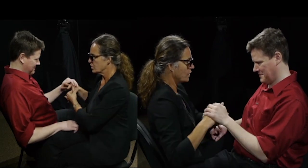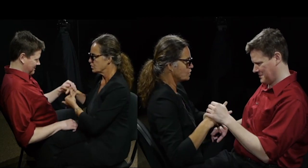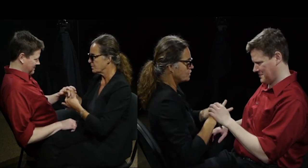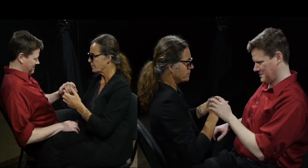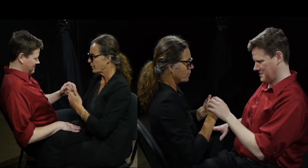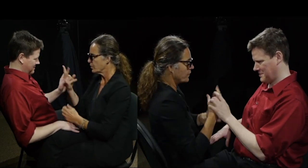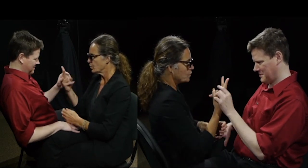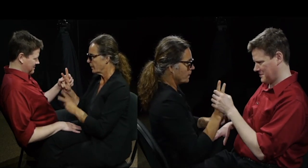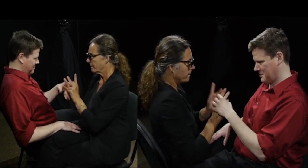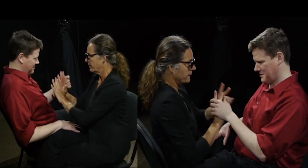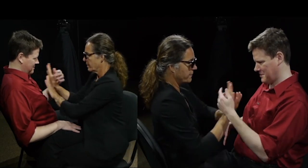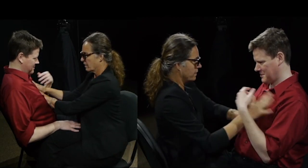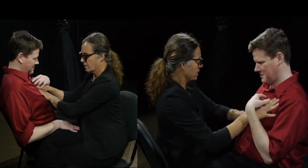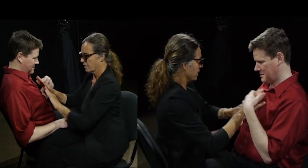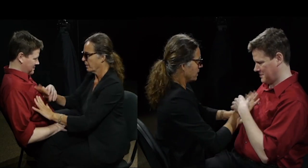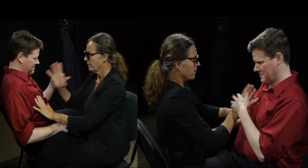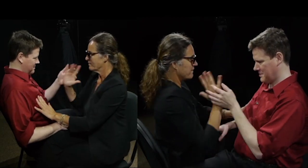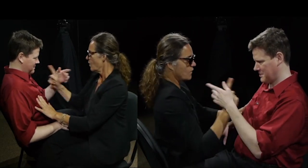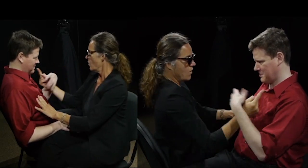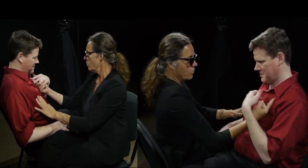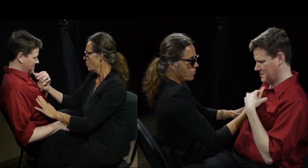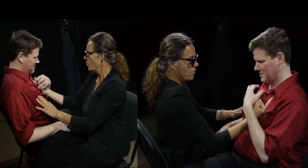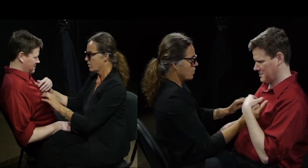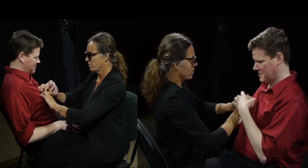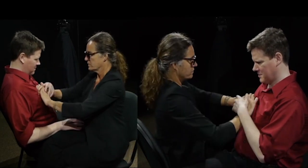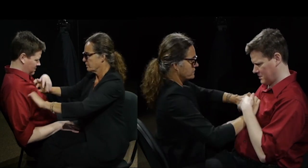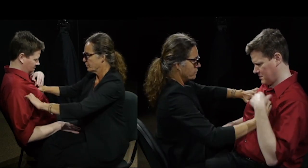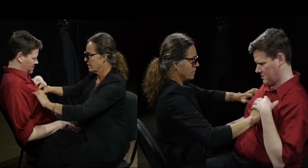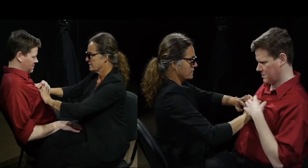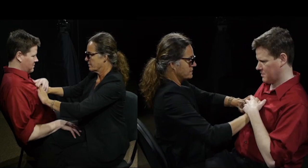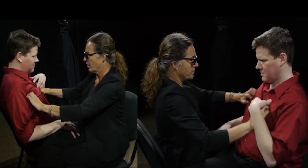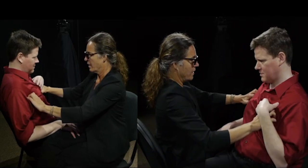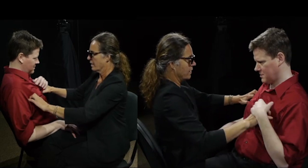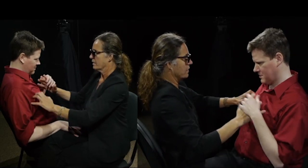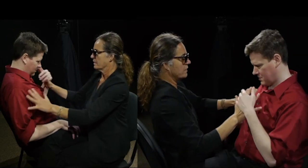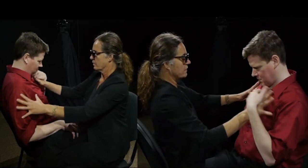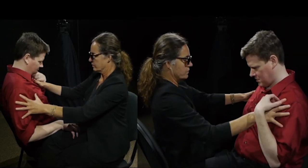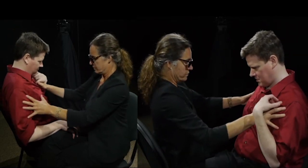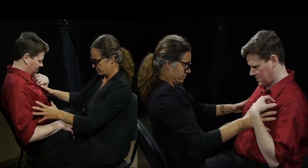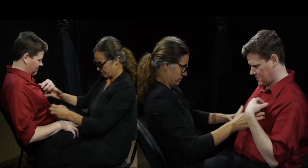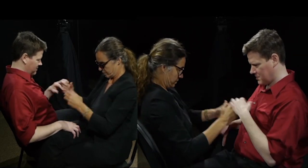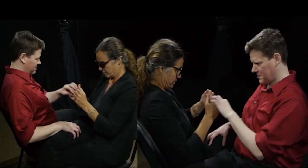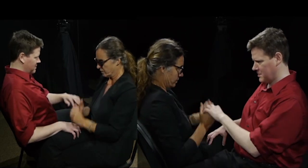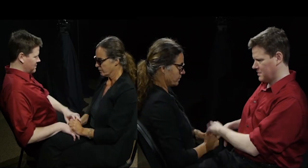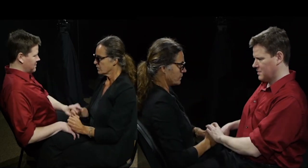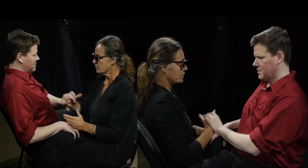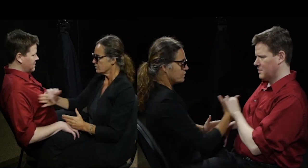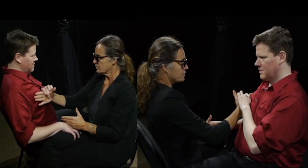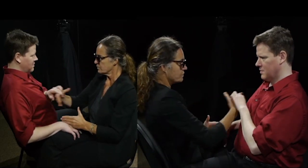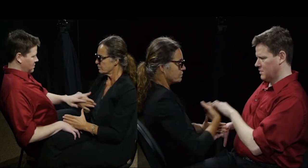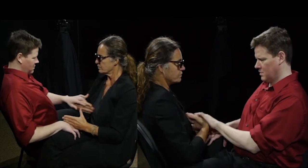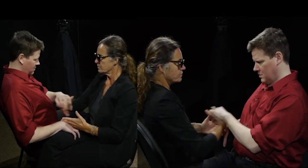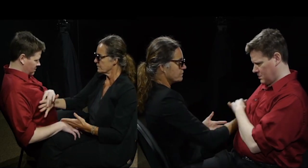where both interpreters and DeafBlind people join in a reciprocal collaborative effort to grow their protactile language skills together.